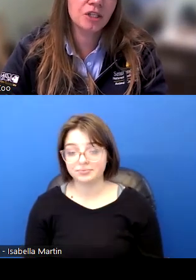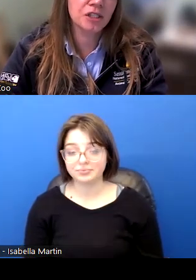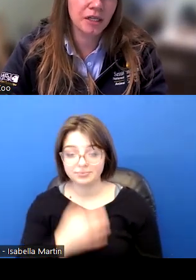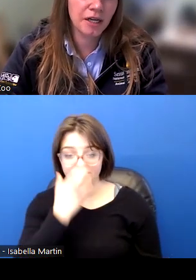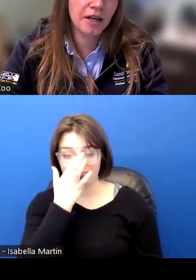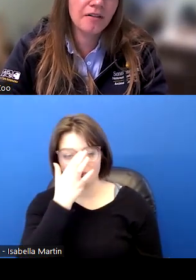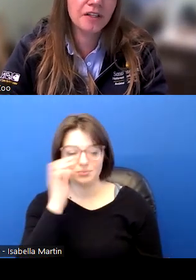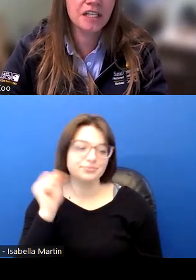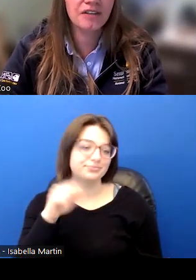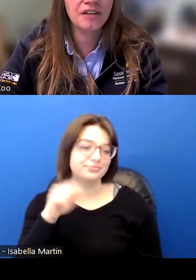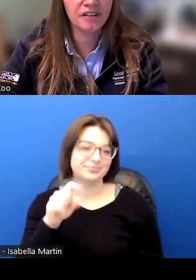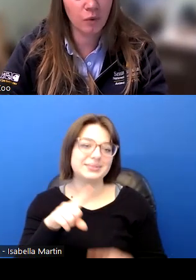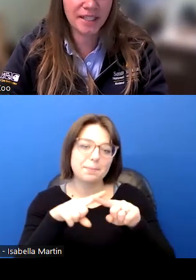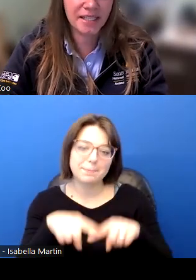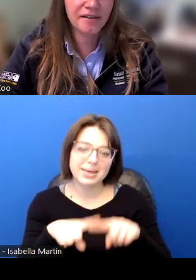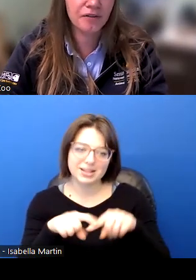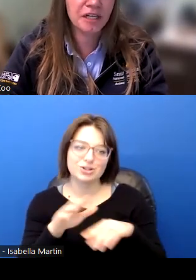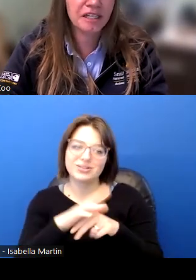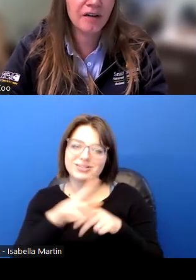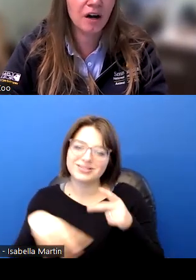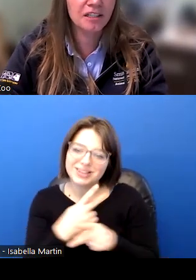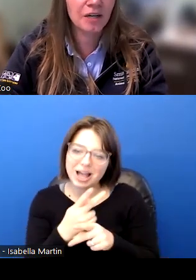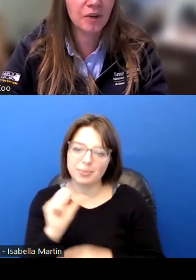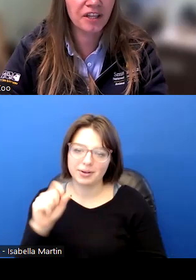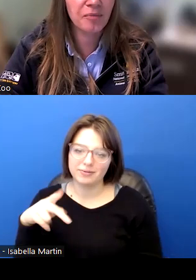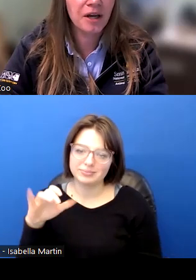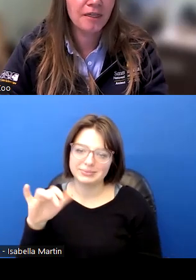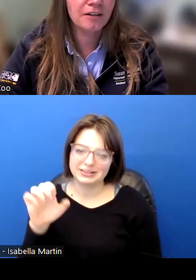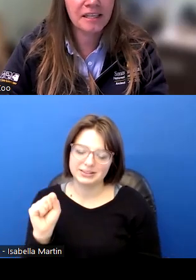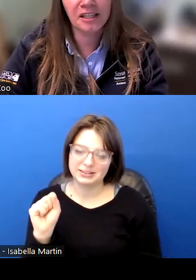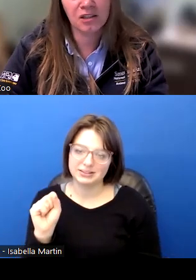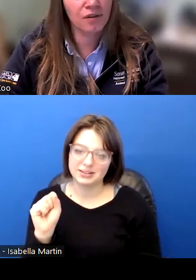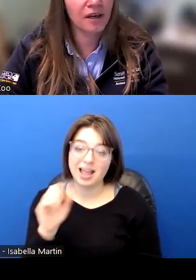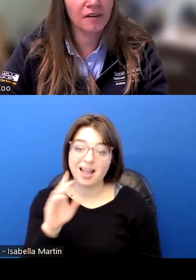species. An elephant even if it was safe for us to have contact with them their skin is so thick